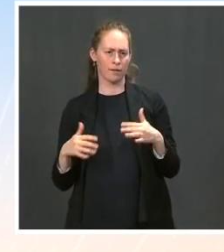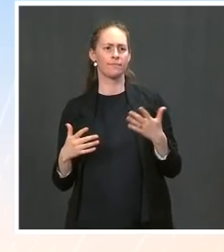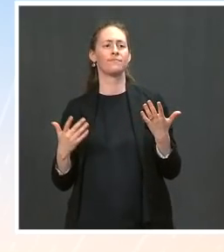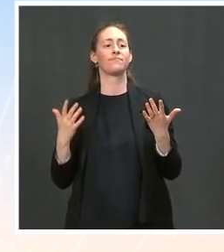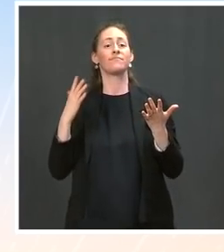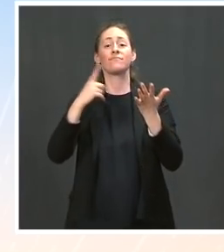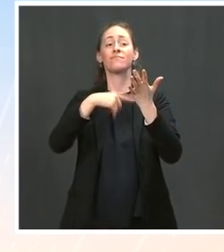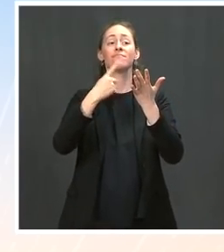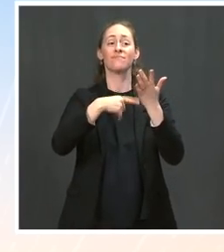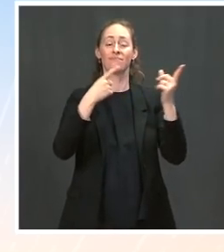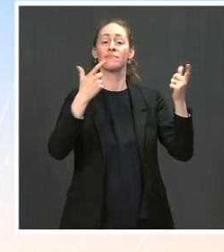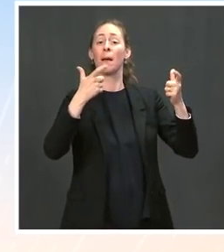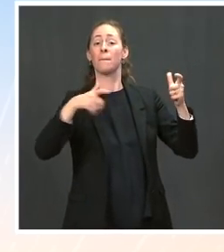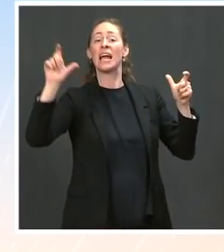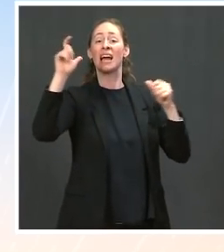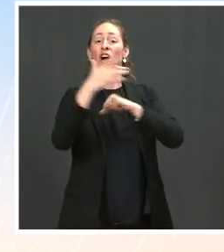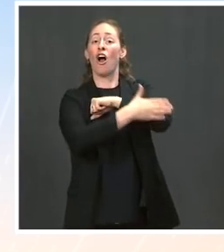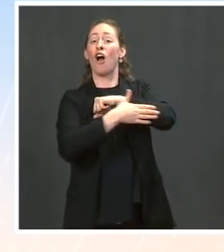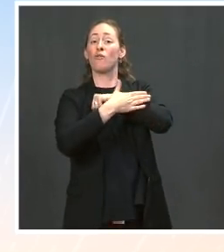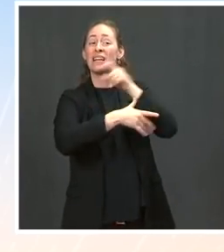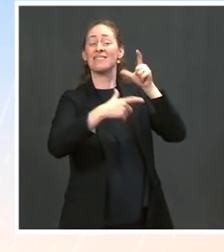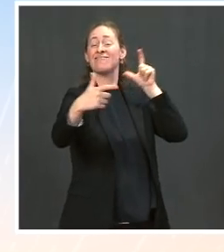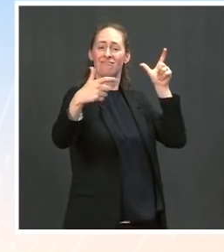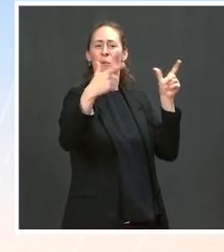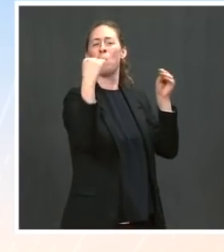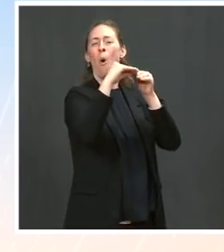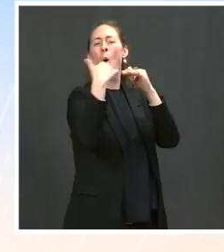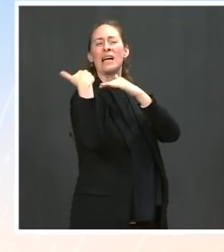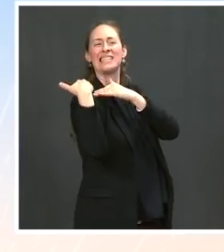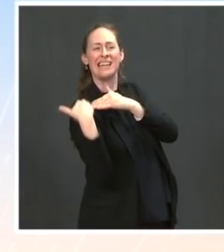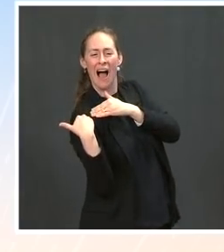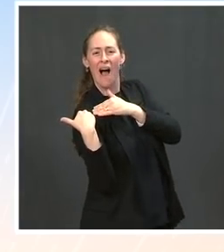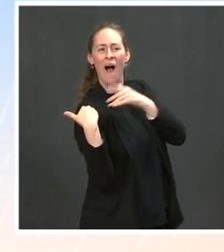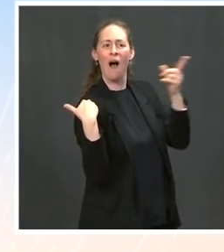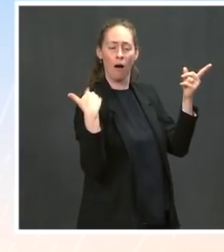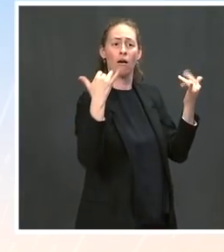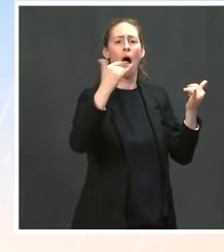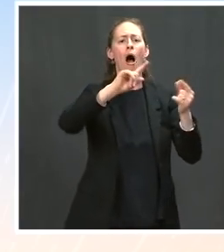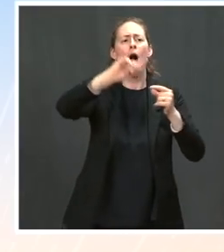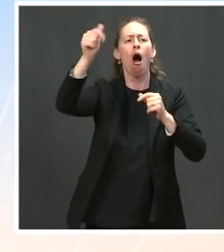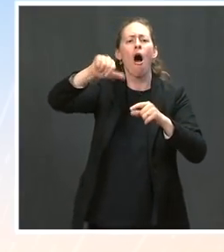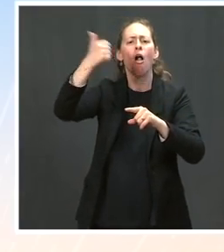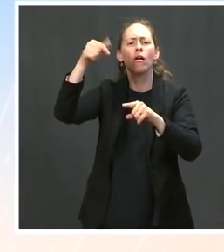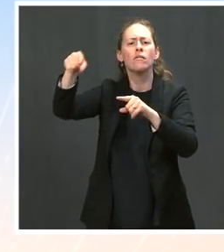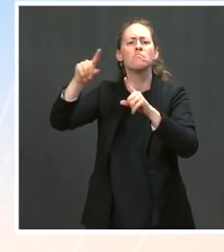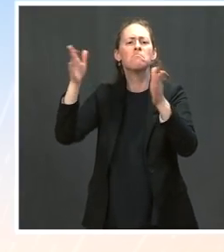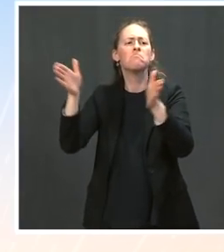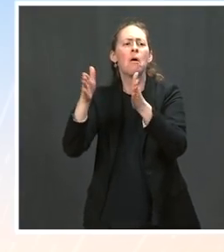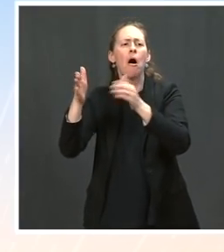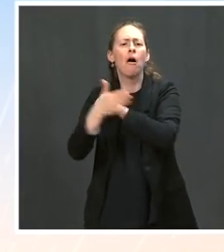but also in -- for some other econ- -- for economies that are not as economically advanced in helping address these issues.